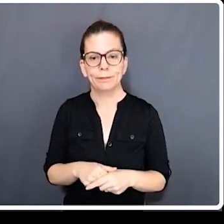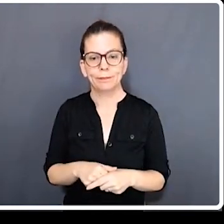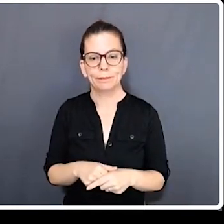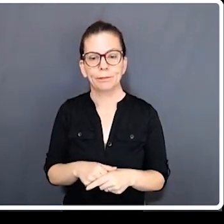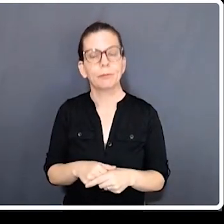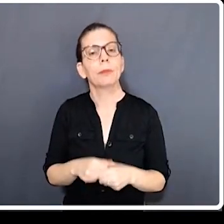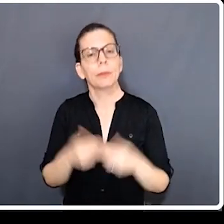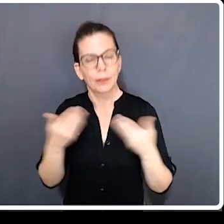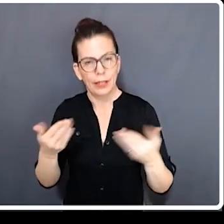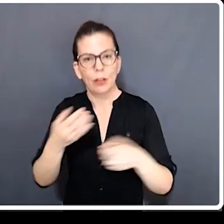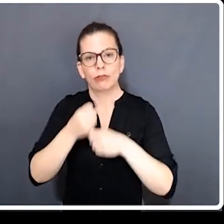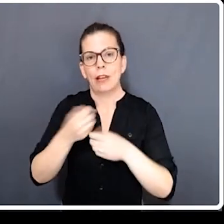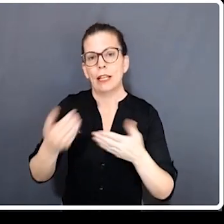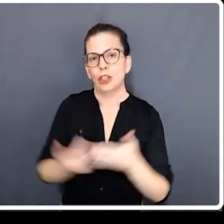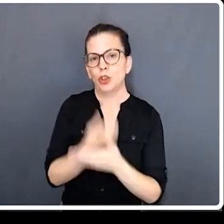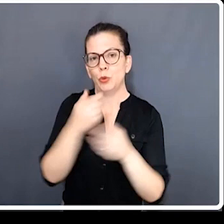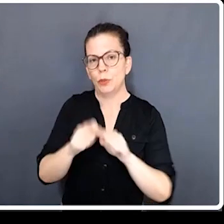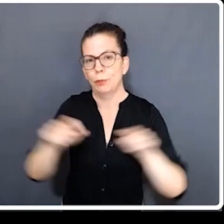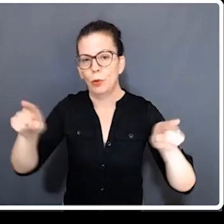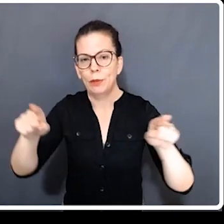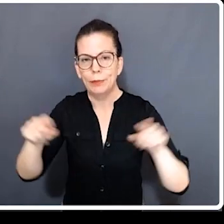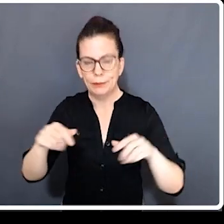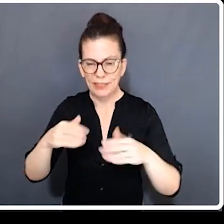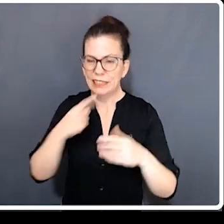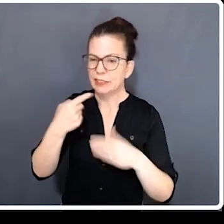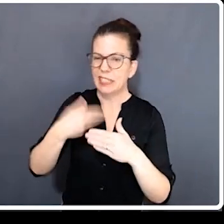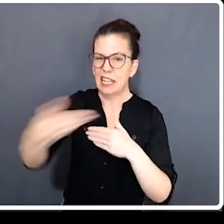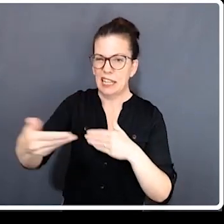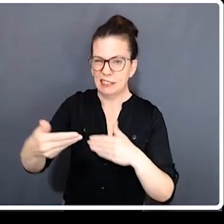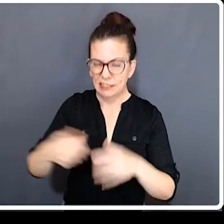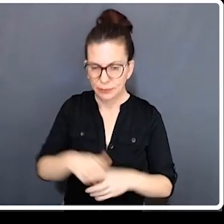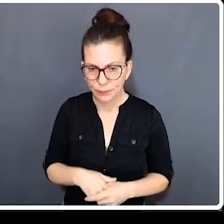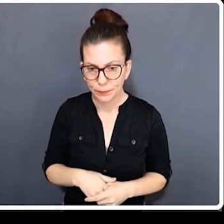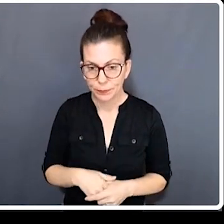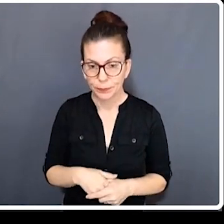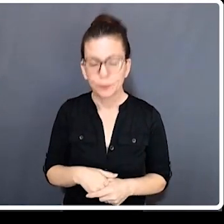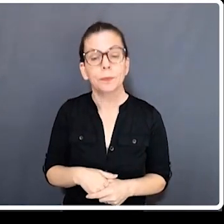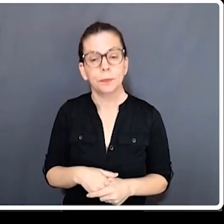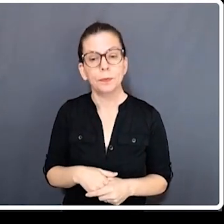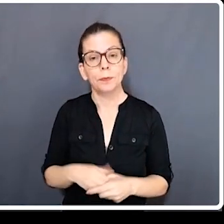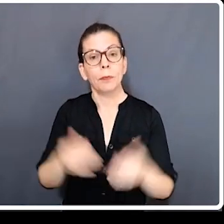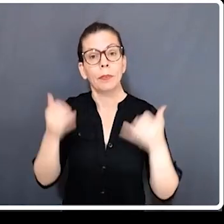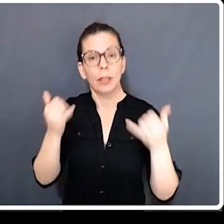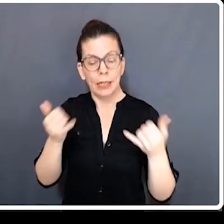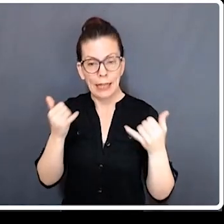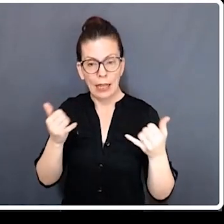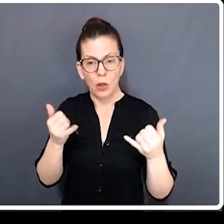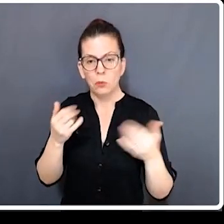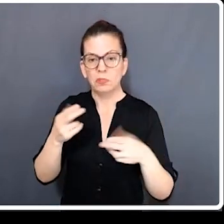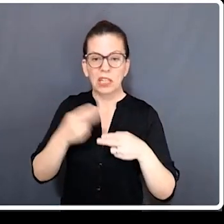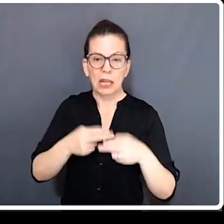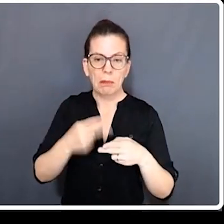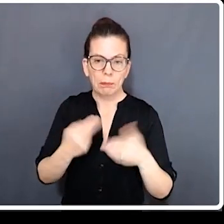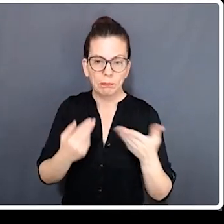and I'm going to create a new deployment and say next. Now I'm just going to give it a name.